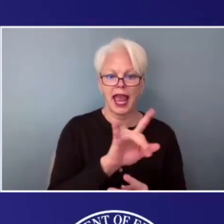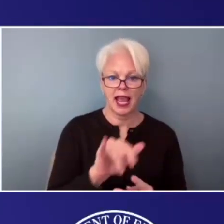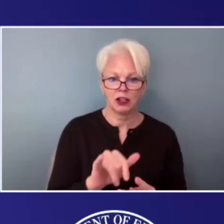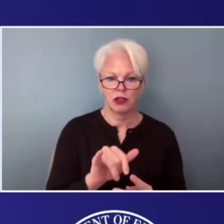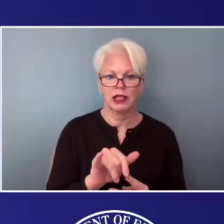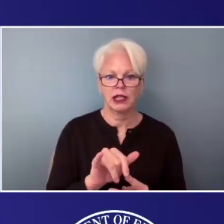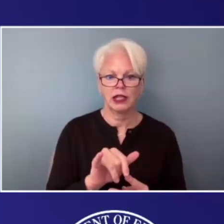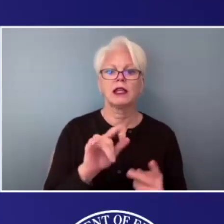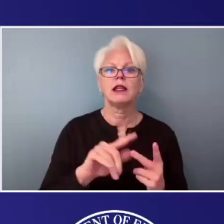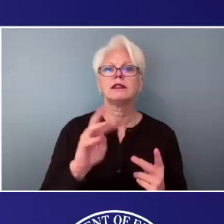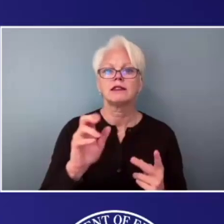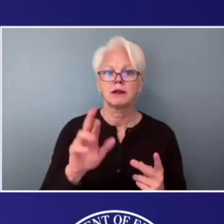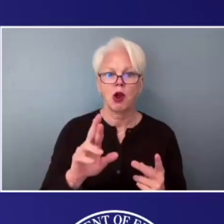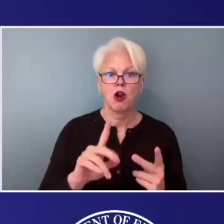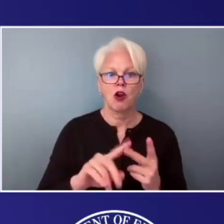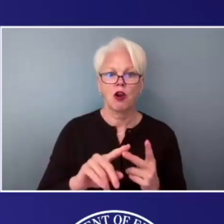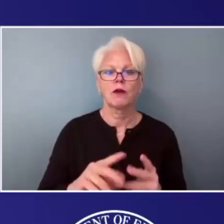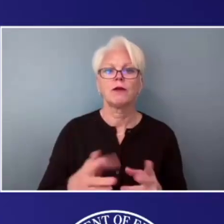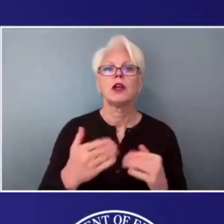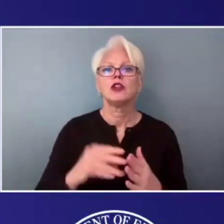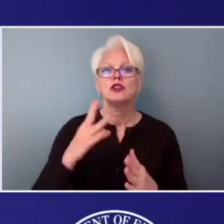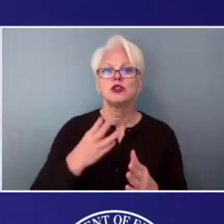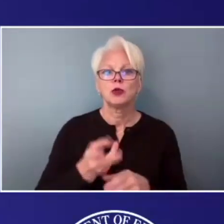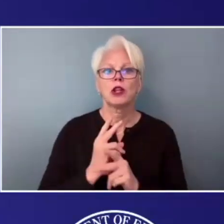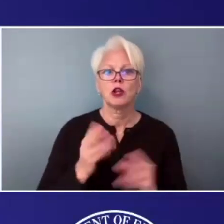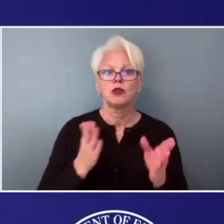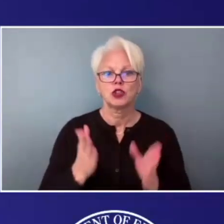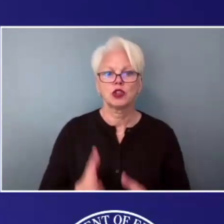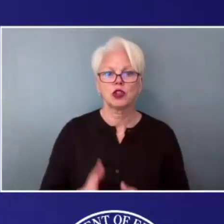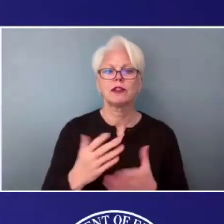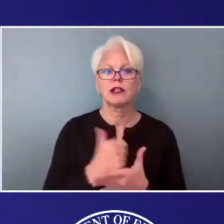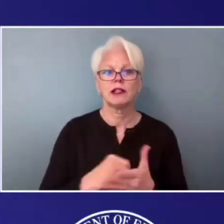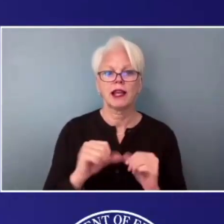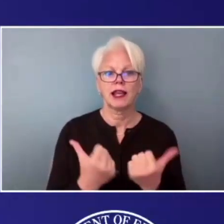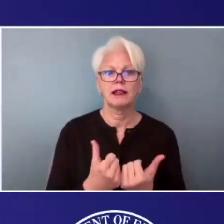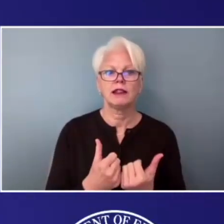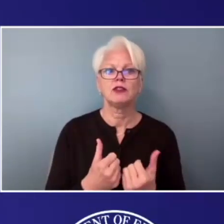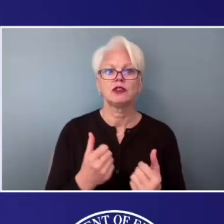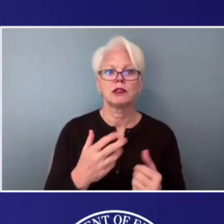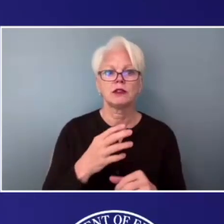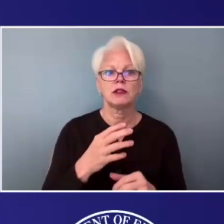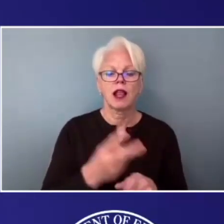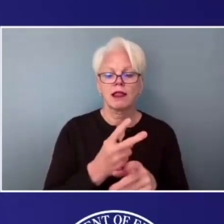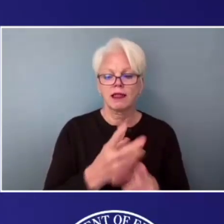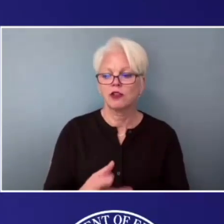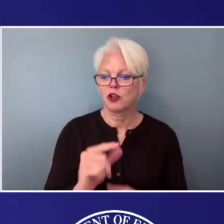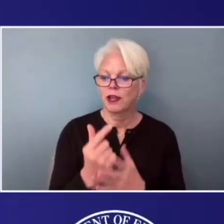Tamar Hoffman. Student loan servicers, collection agencies, lenders, and guaranty agencies, primary? Alex Ricci.